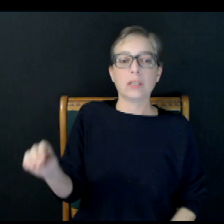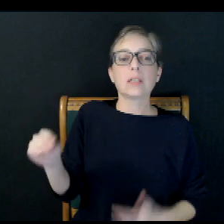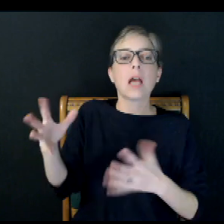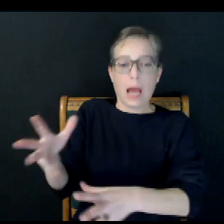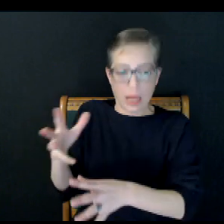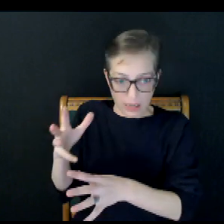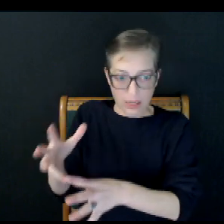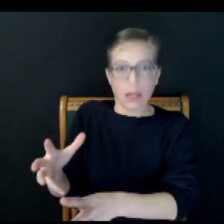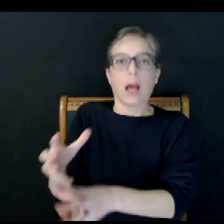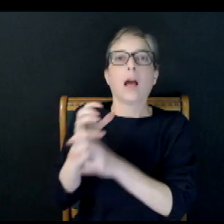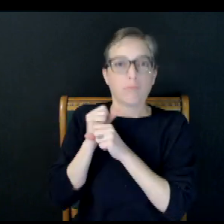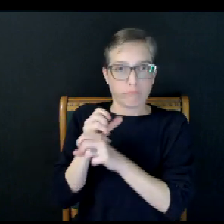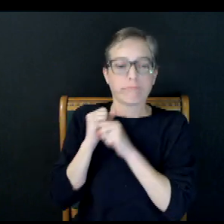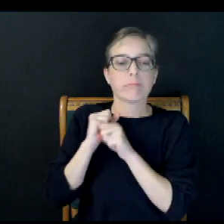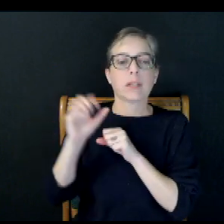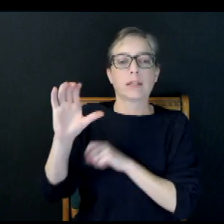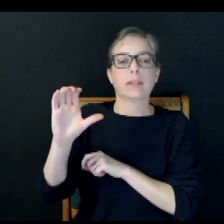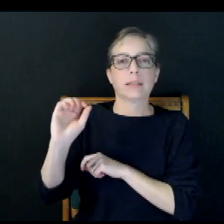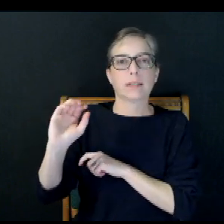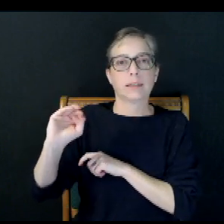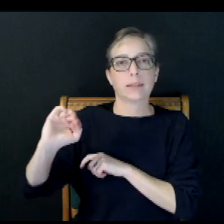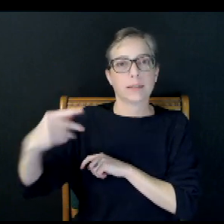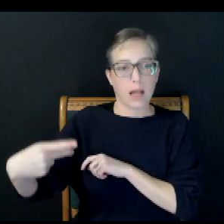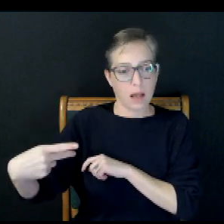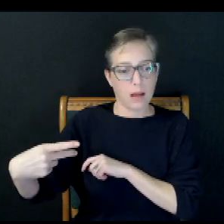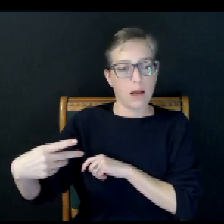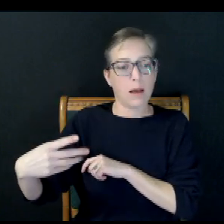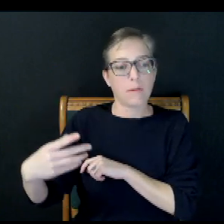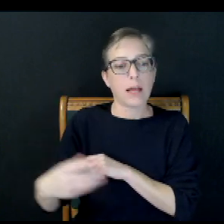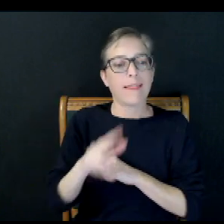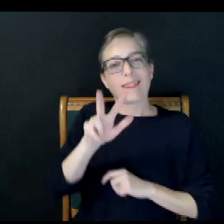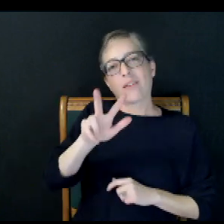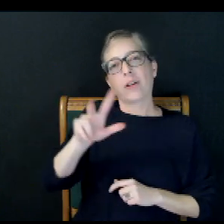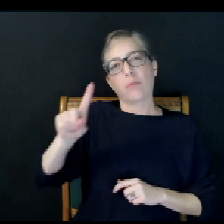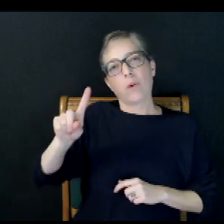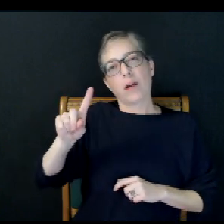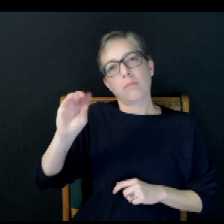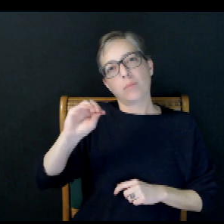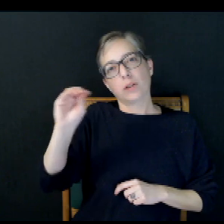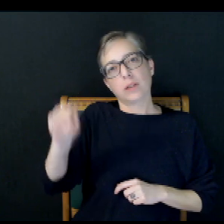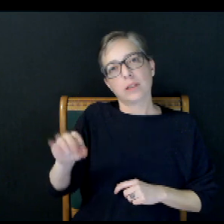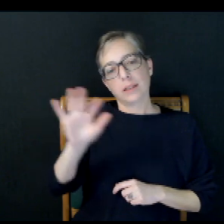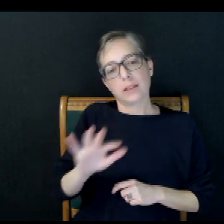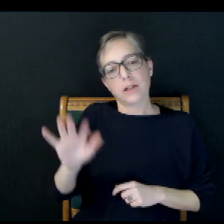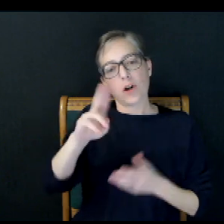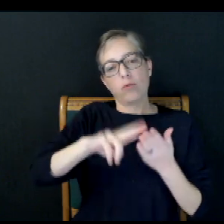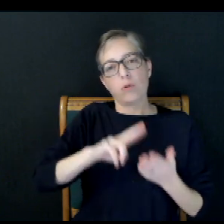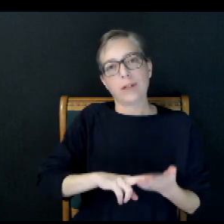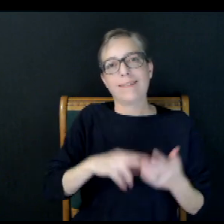and 31.4% are enrolled in the Now program. The difference between those two programs are that